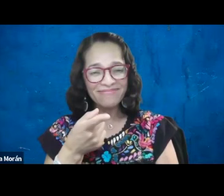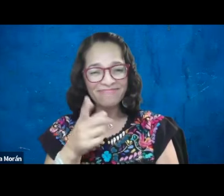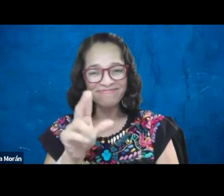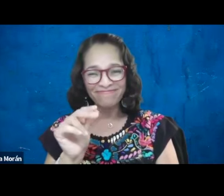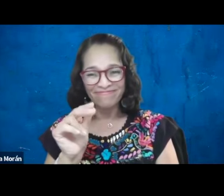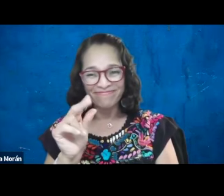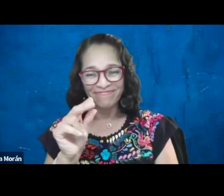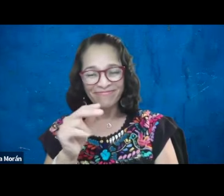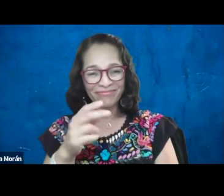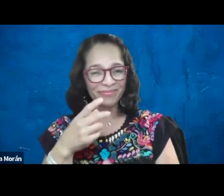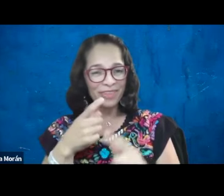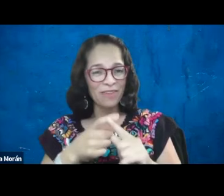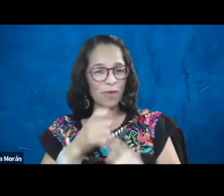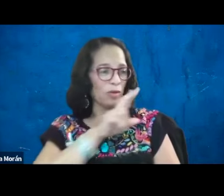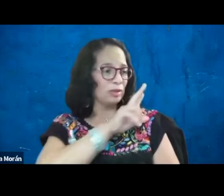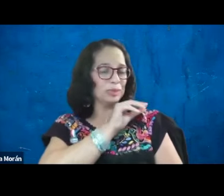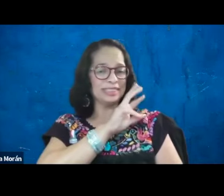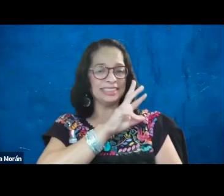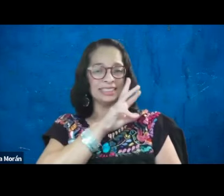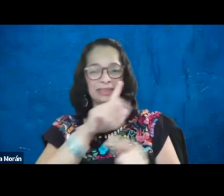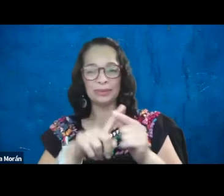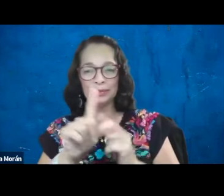looks like it was so easy. But the reality is that